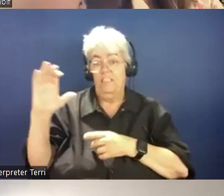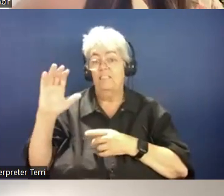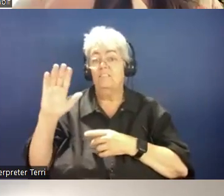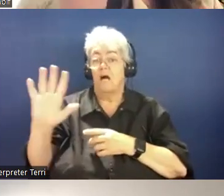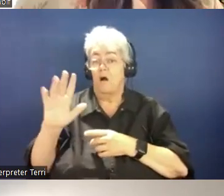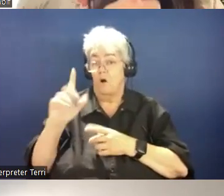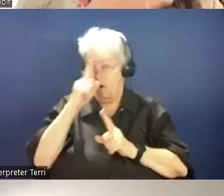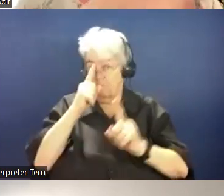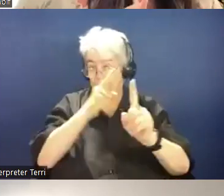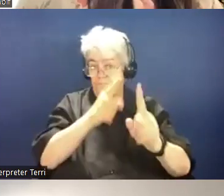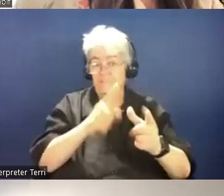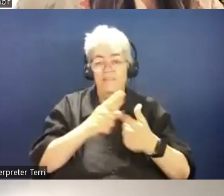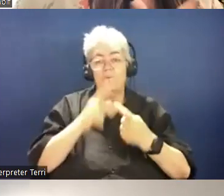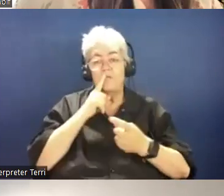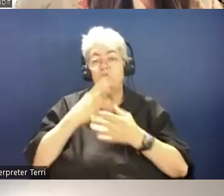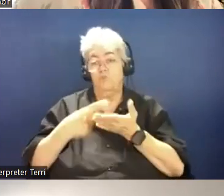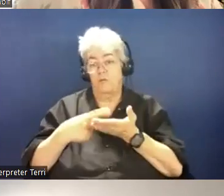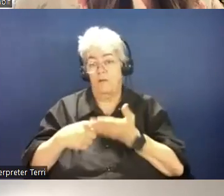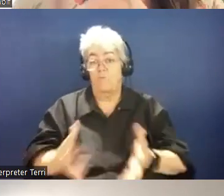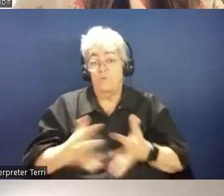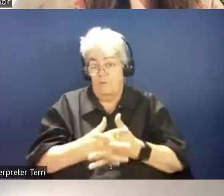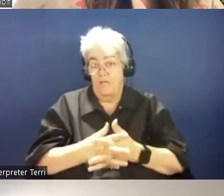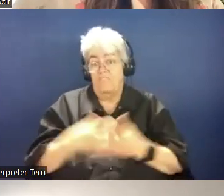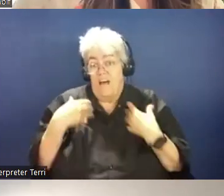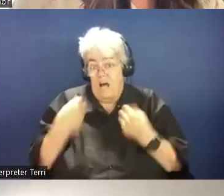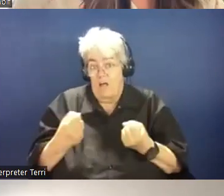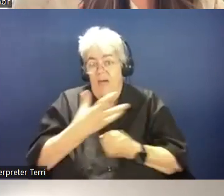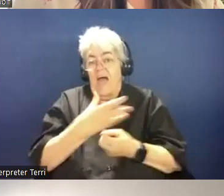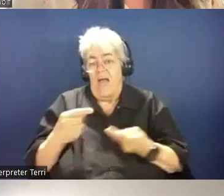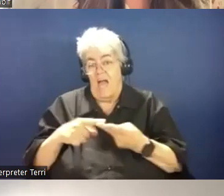about reproductive health and guns, and if we have time we'll sneak in some child custody as well.